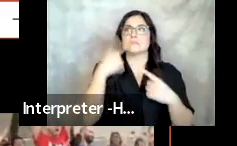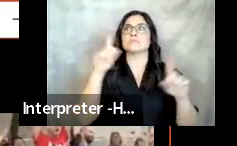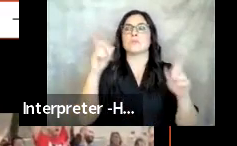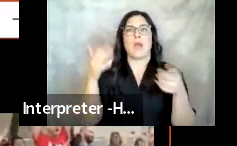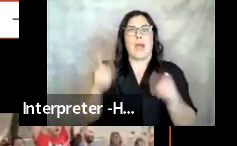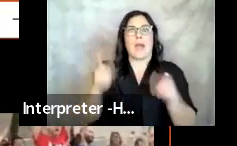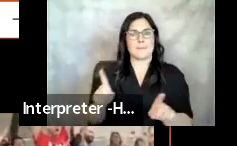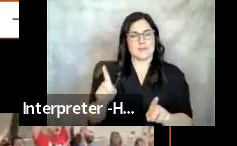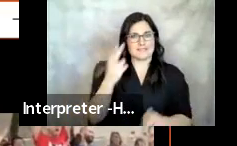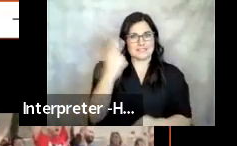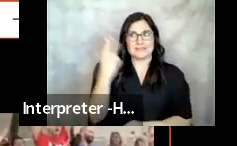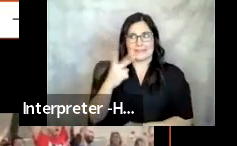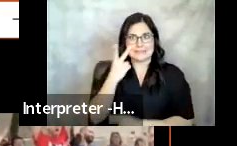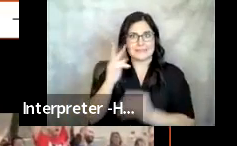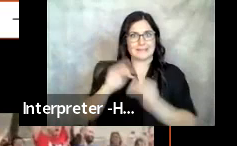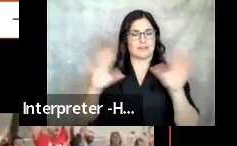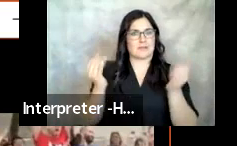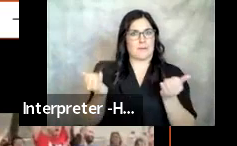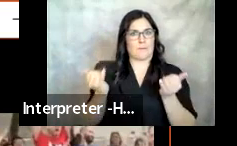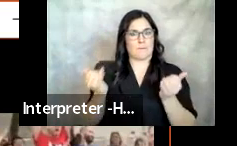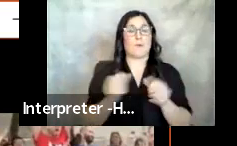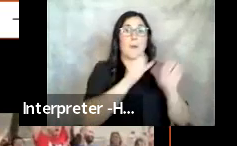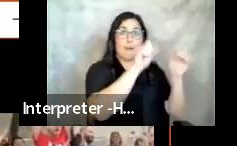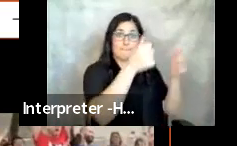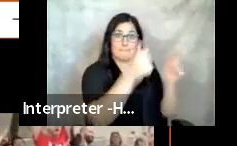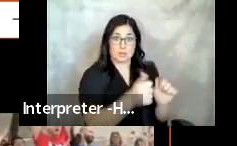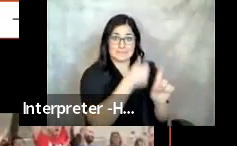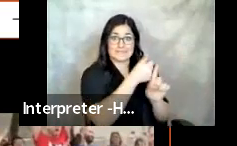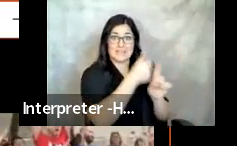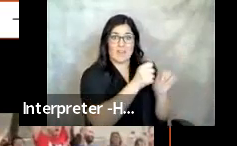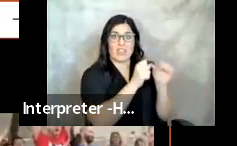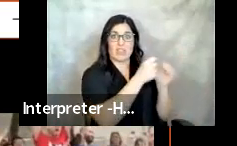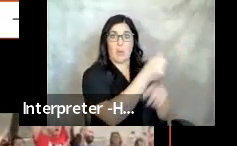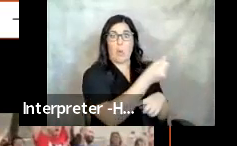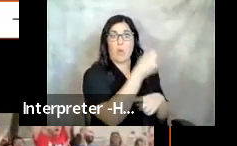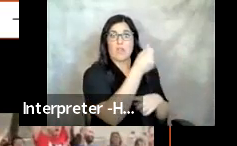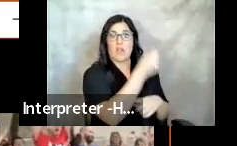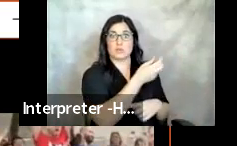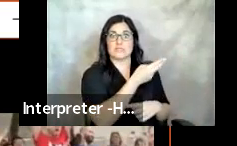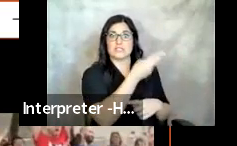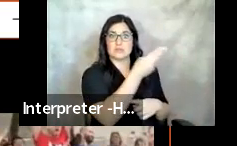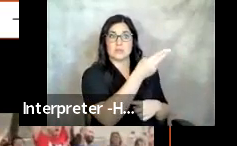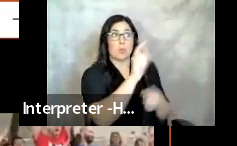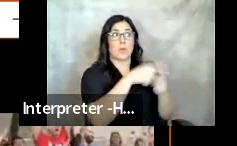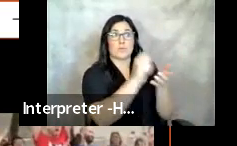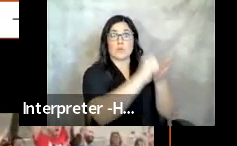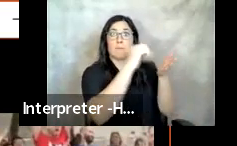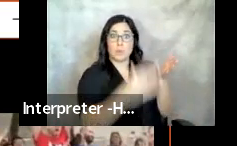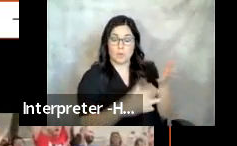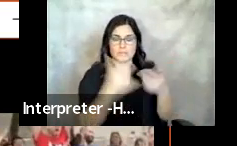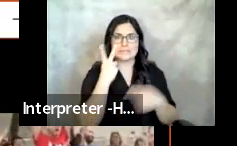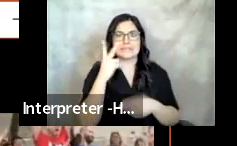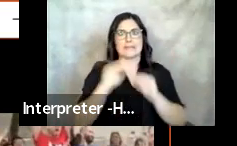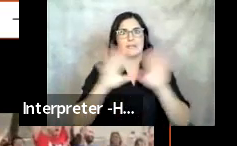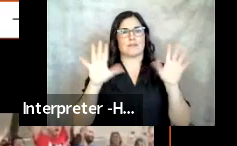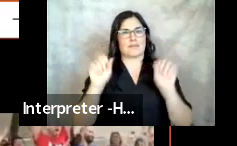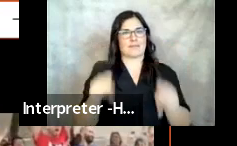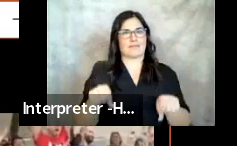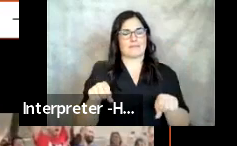The monuments themselves. Were the erasure of the real history. And so, anyway, I see Tanya. Thompson here.